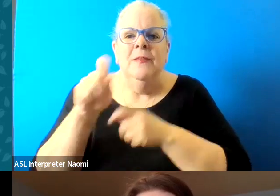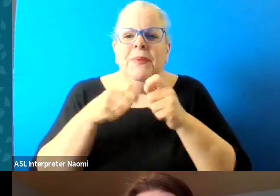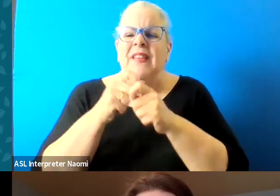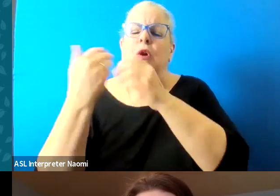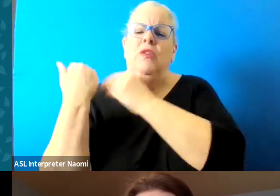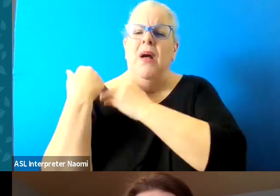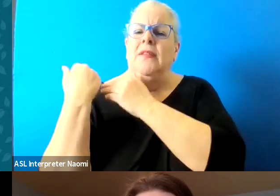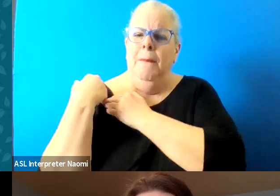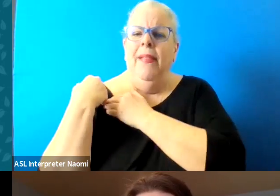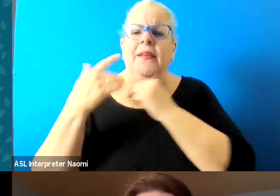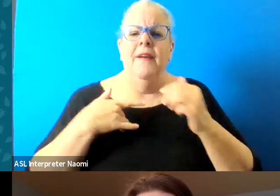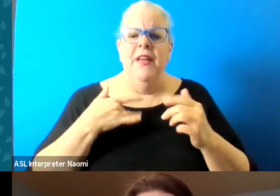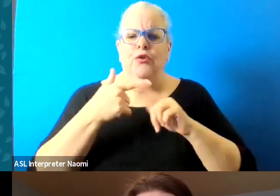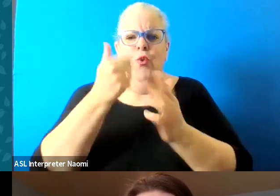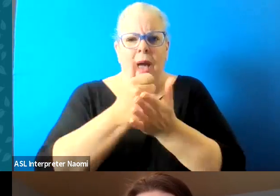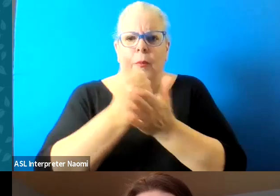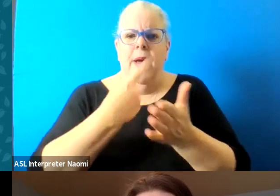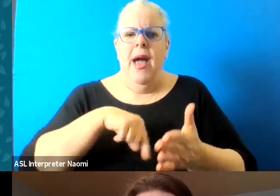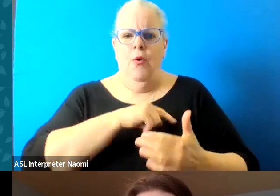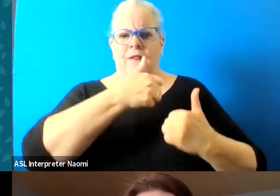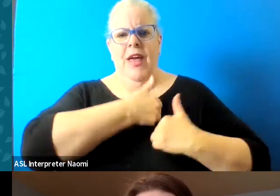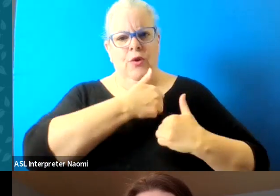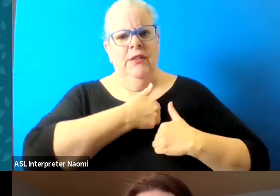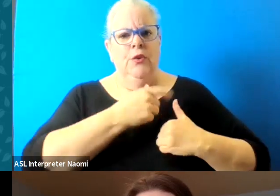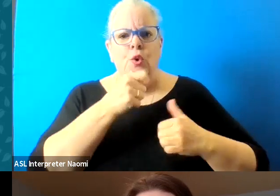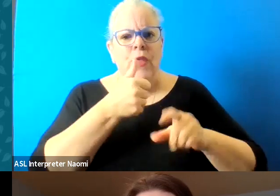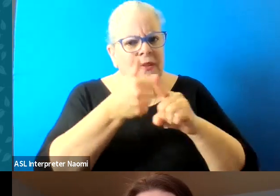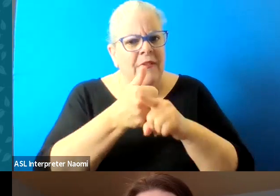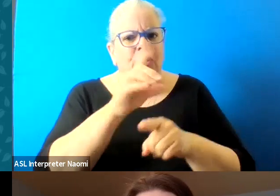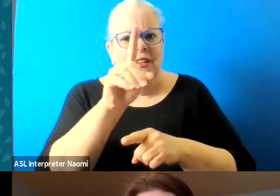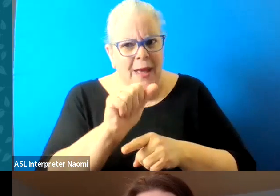to help our vets who are disabled as well as you.